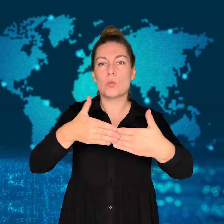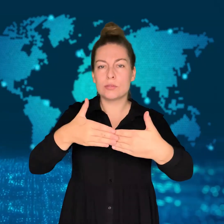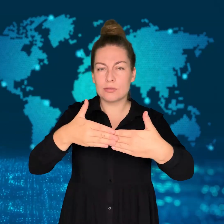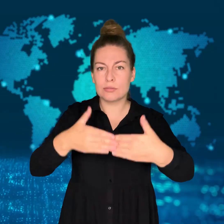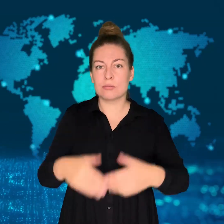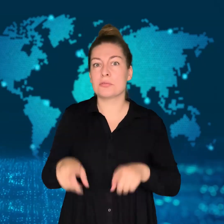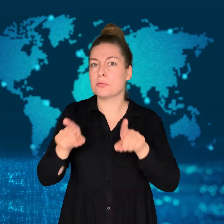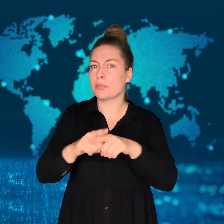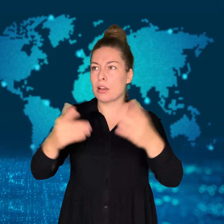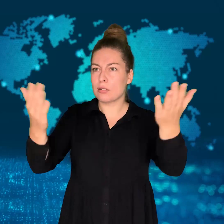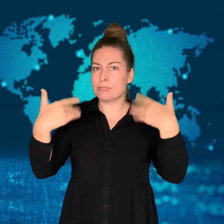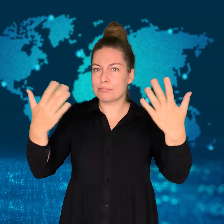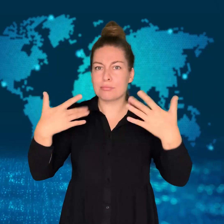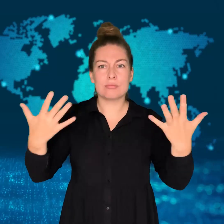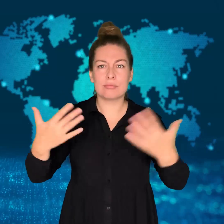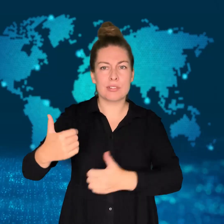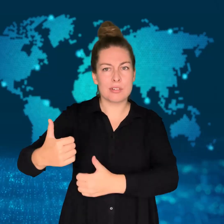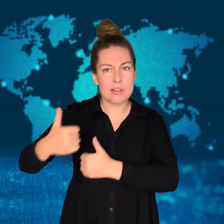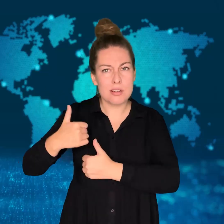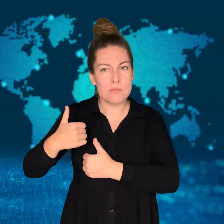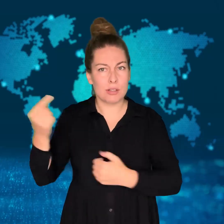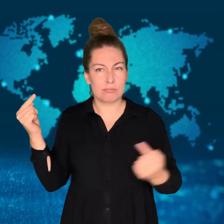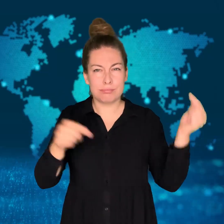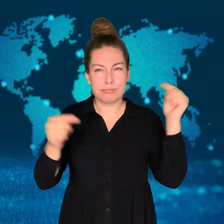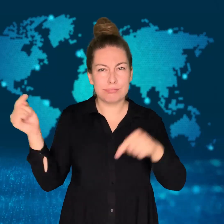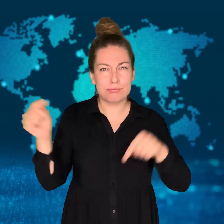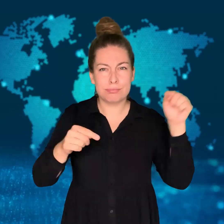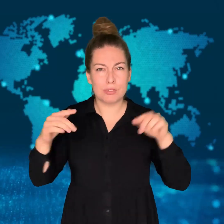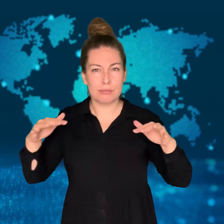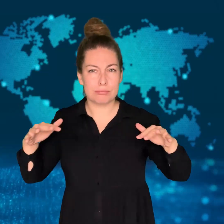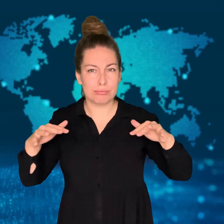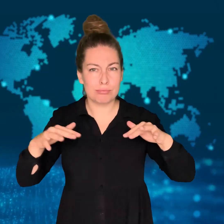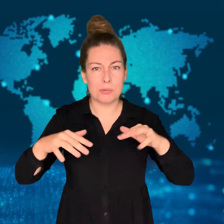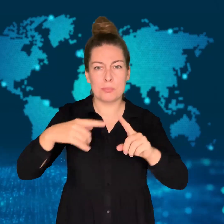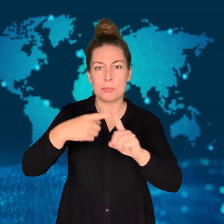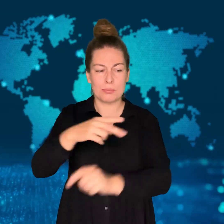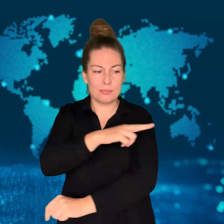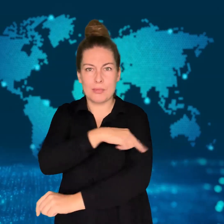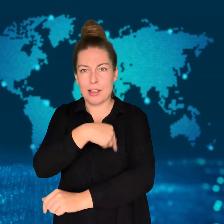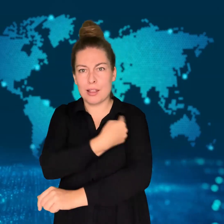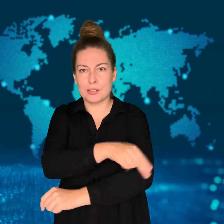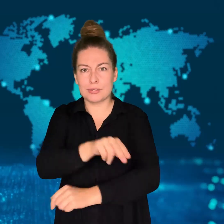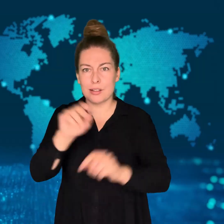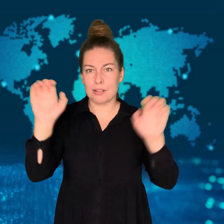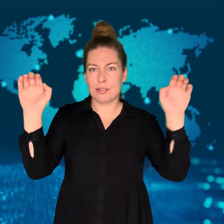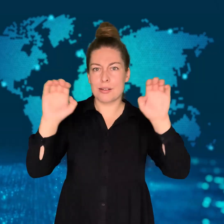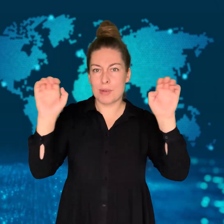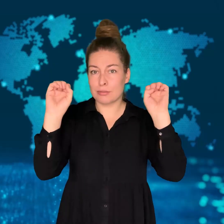Security forces responded immediately with heightened security measures,